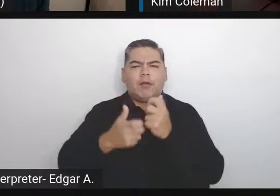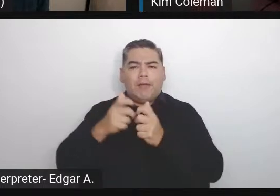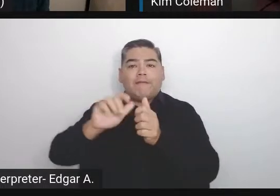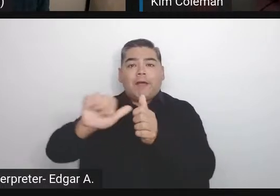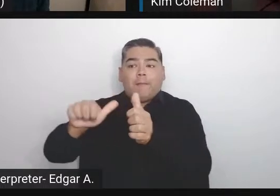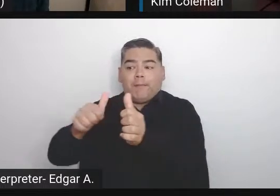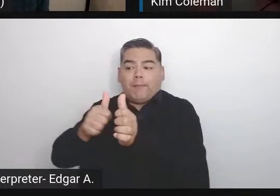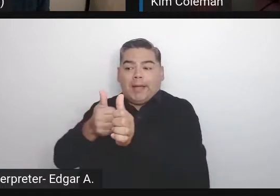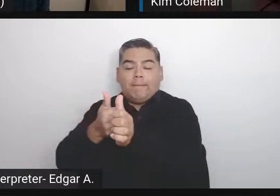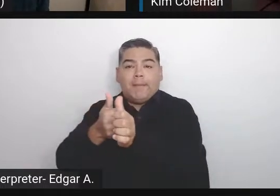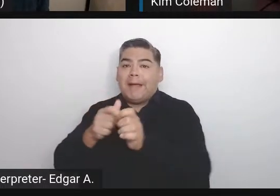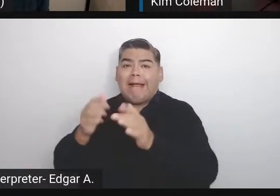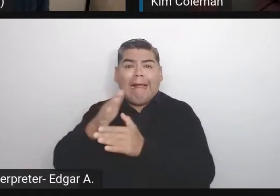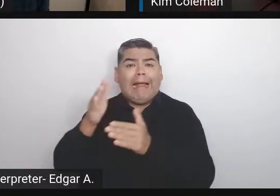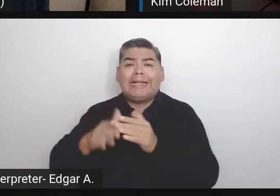I remember once there